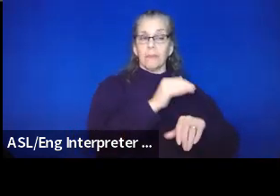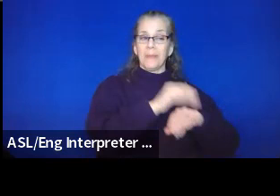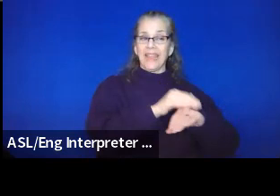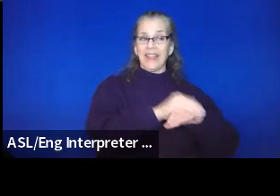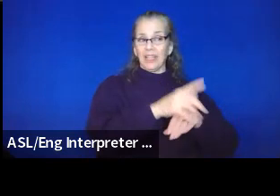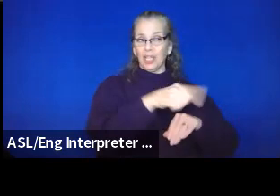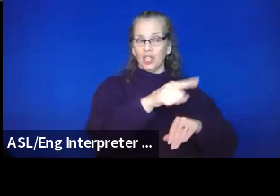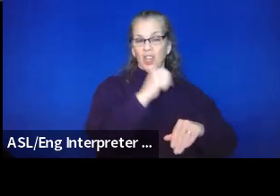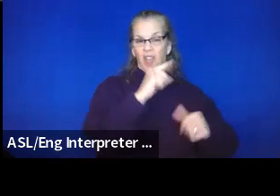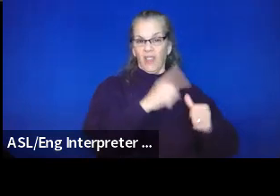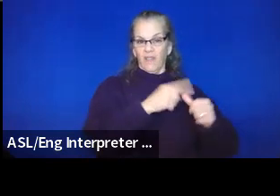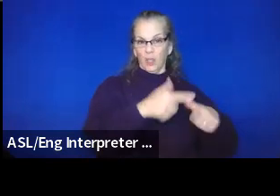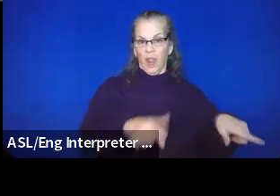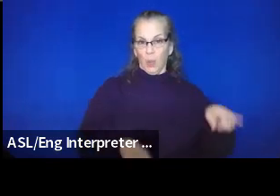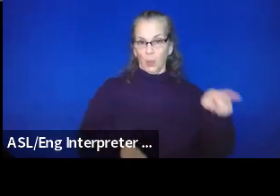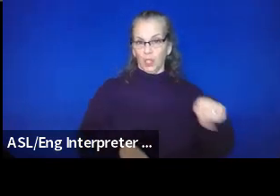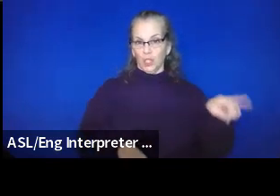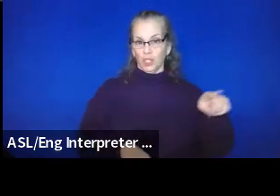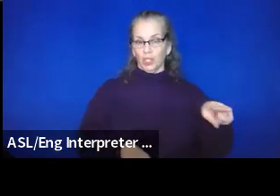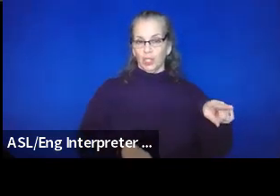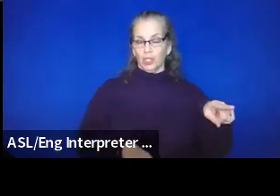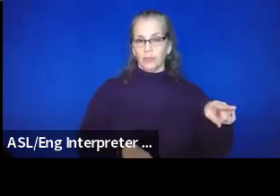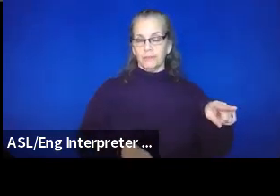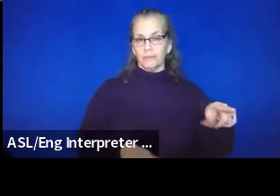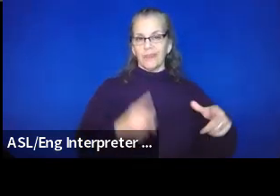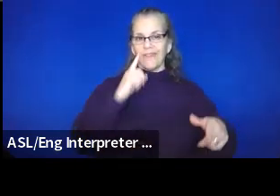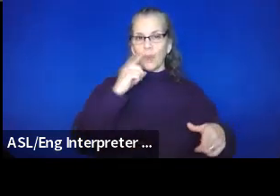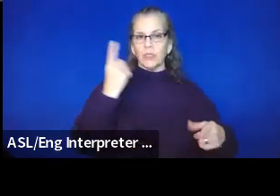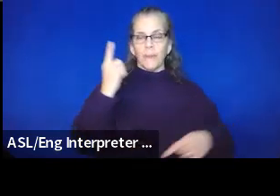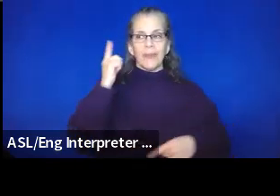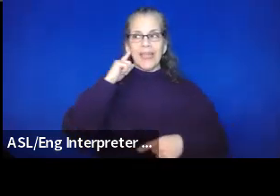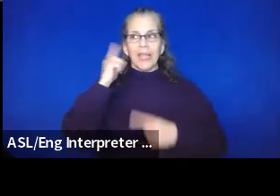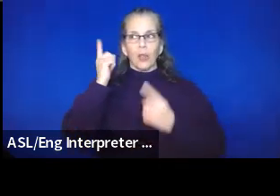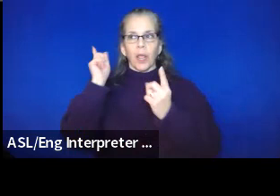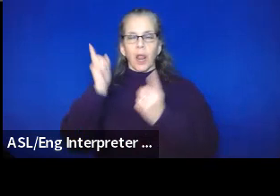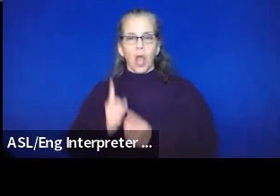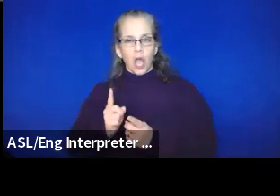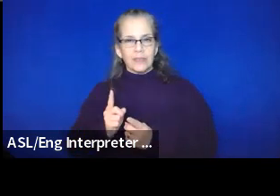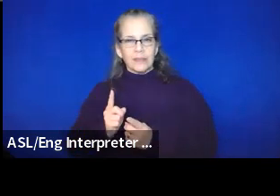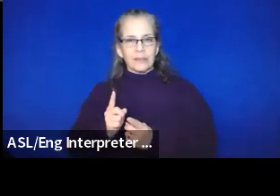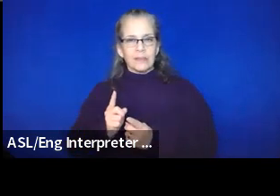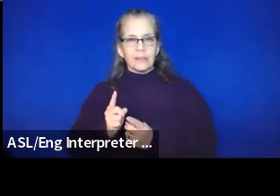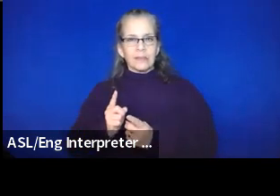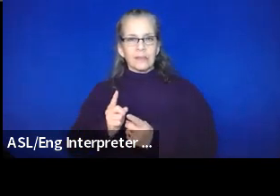their first language, and so for somebody with hearing loss, how can that person self